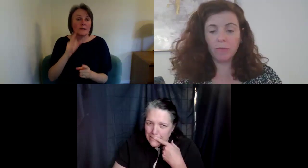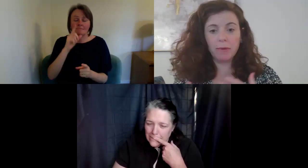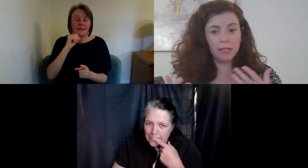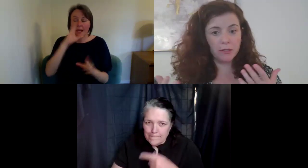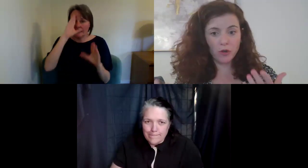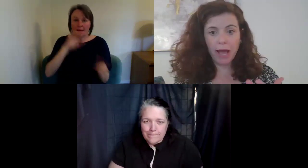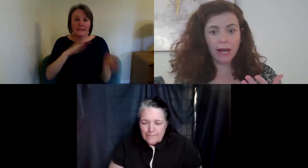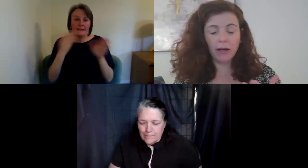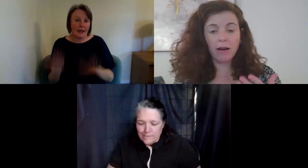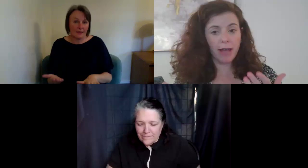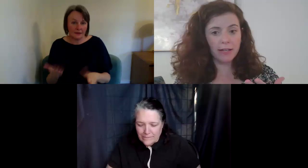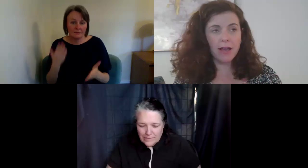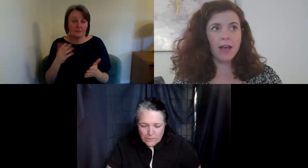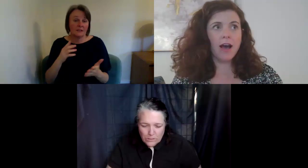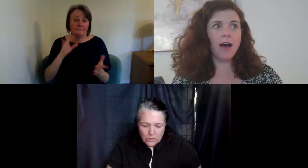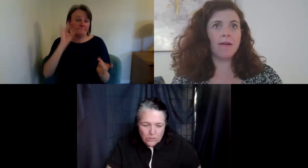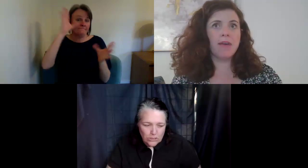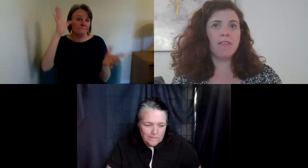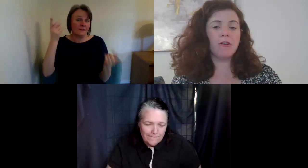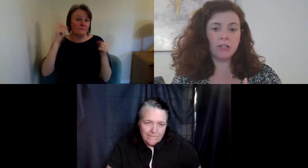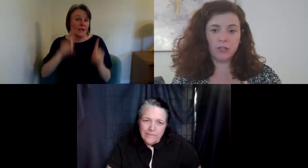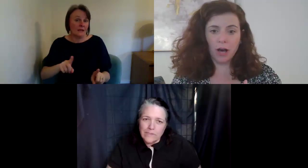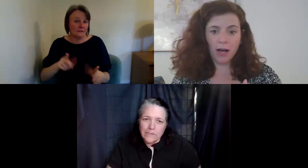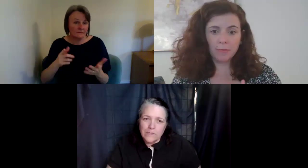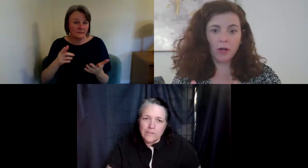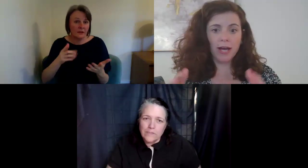So maybe it is a traumatic event and they're rushed to the hospital,